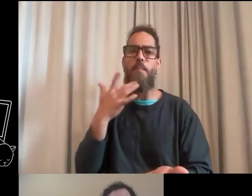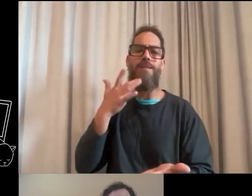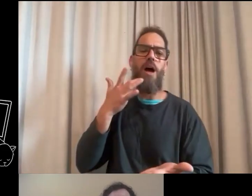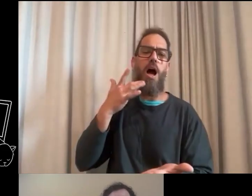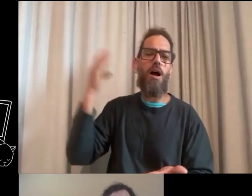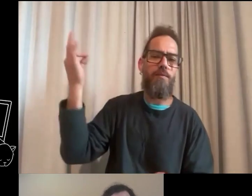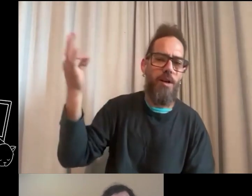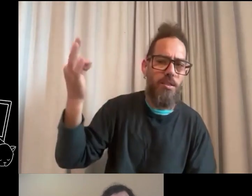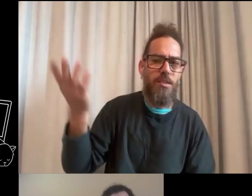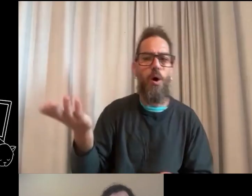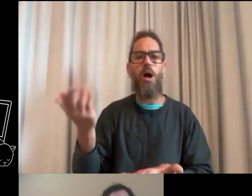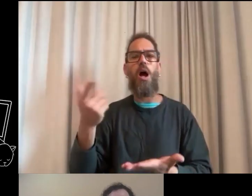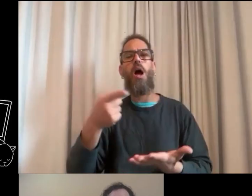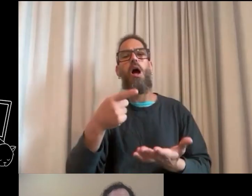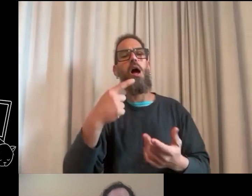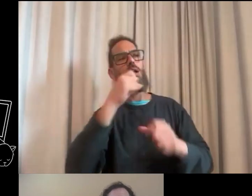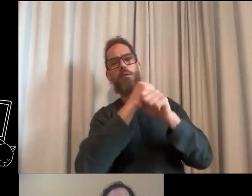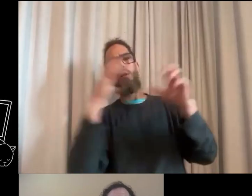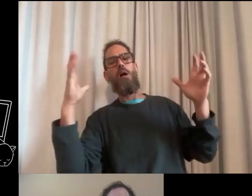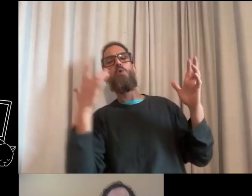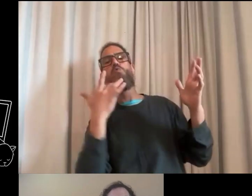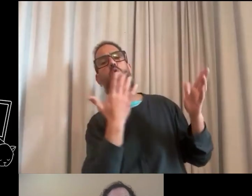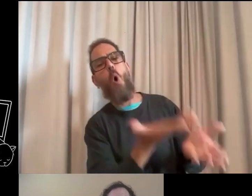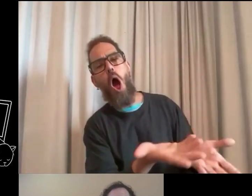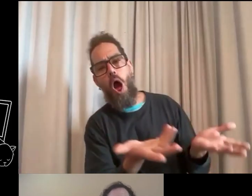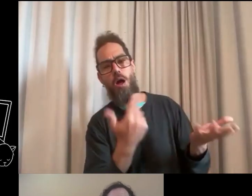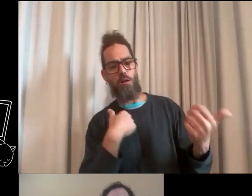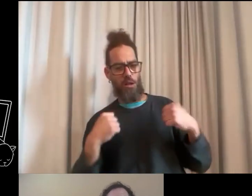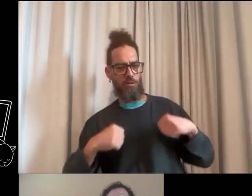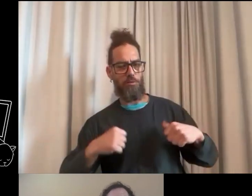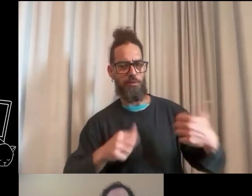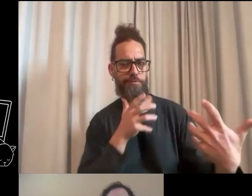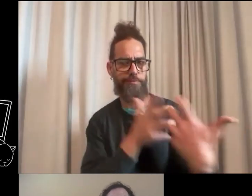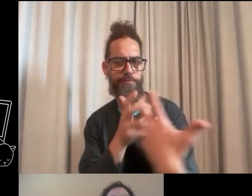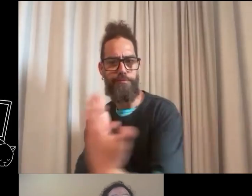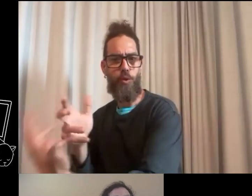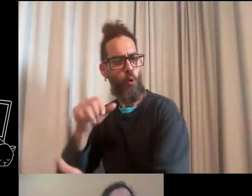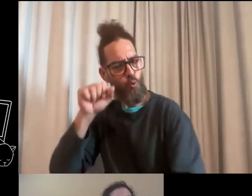in your language of choice, as well as at an understanding